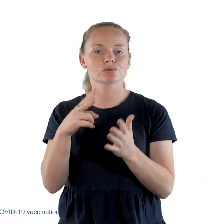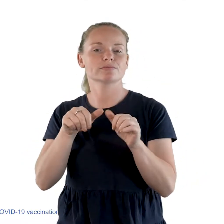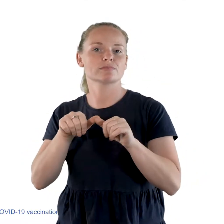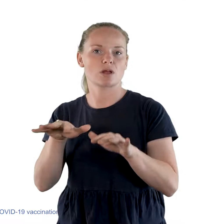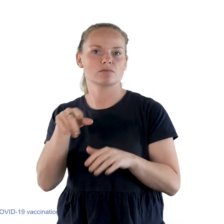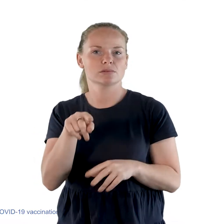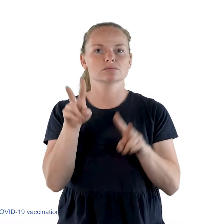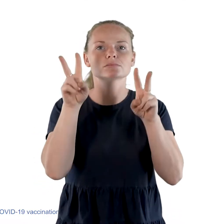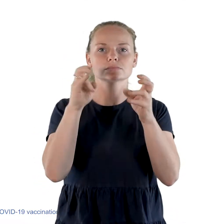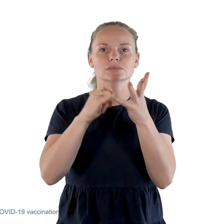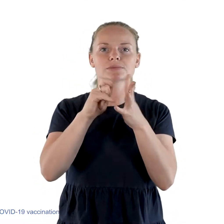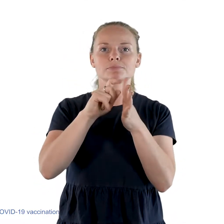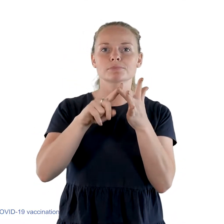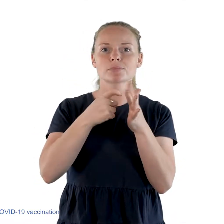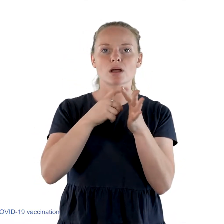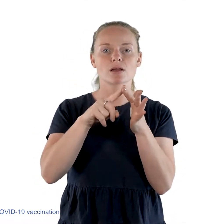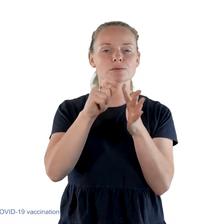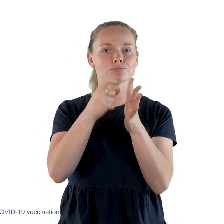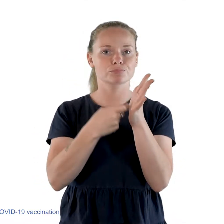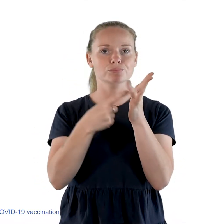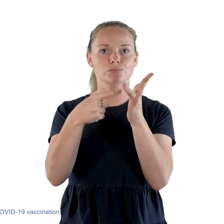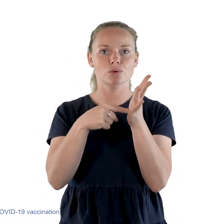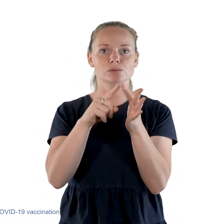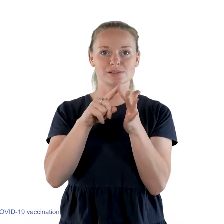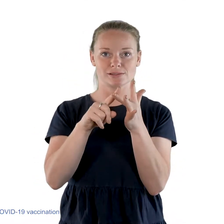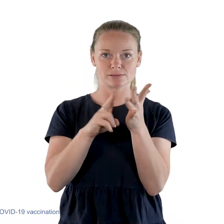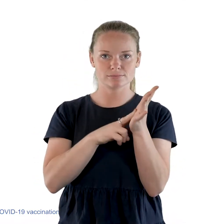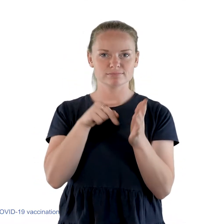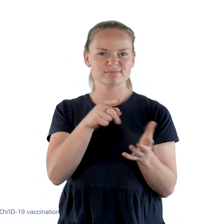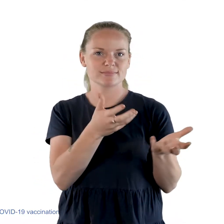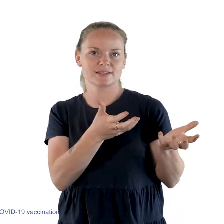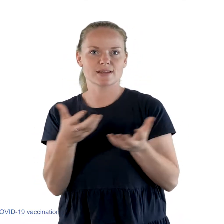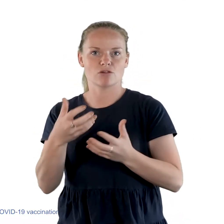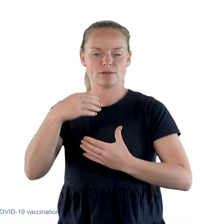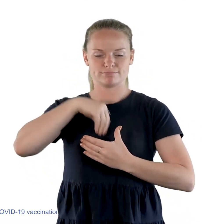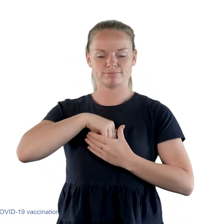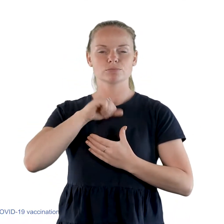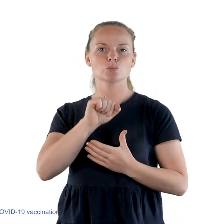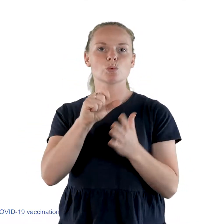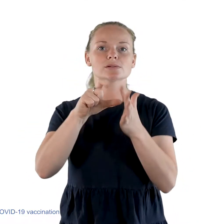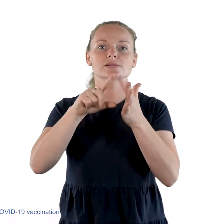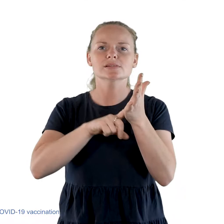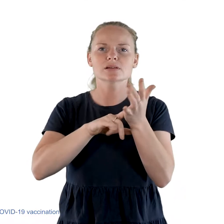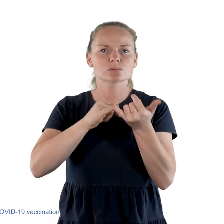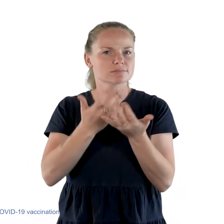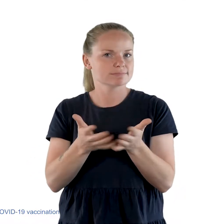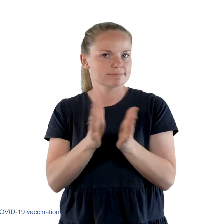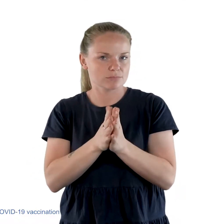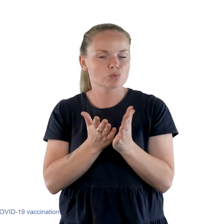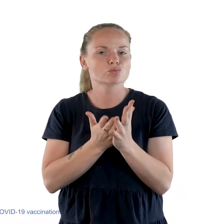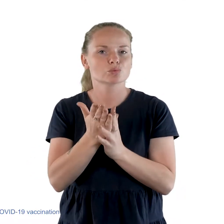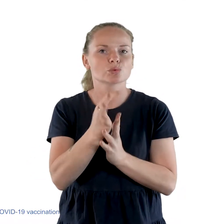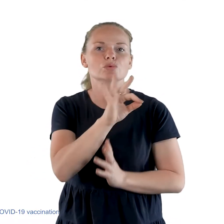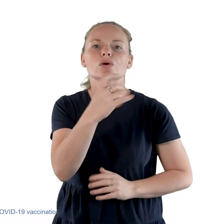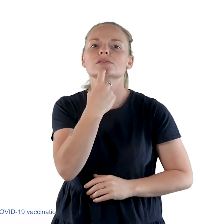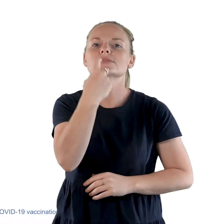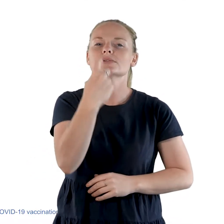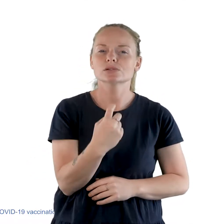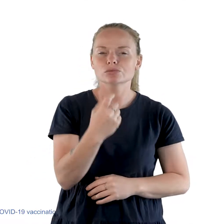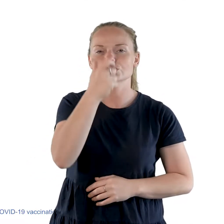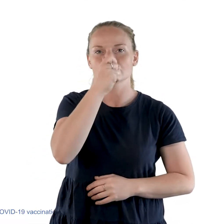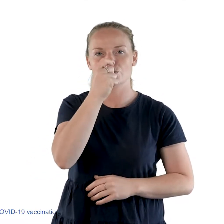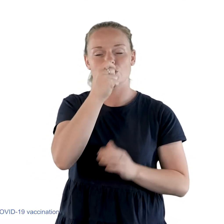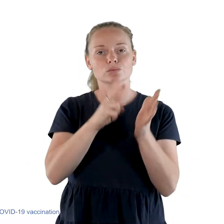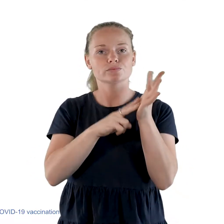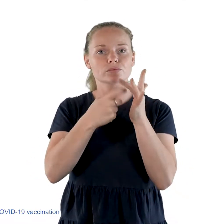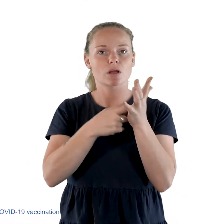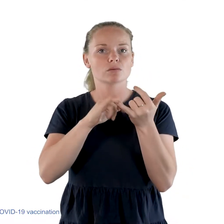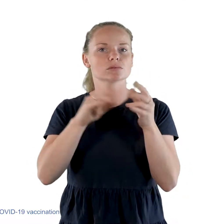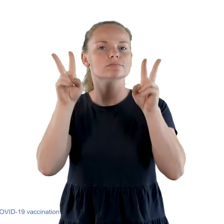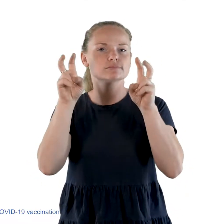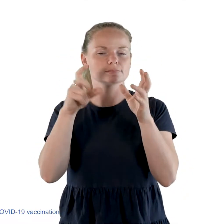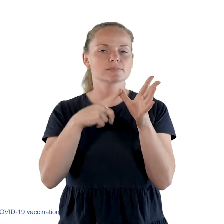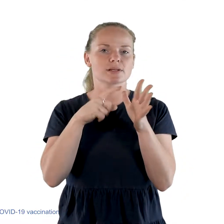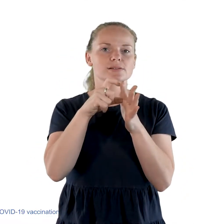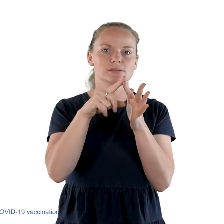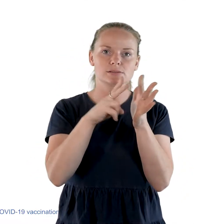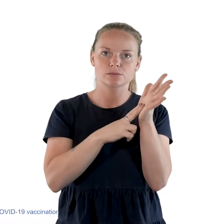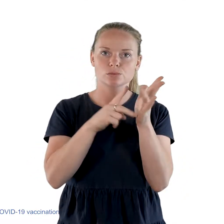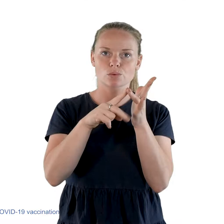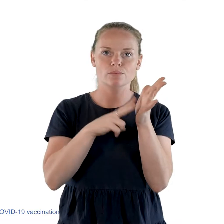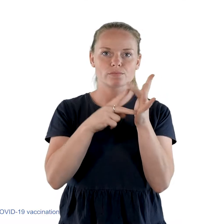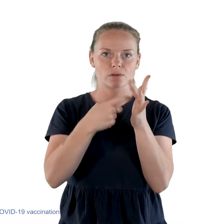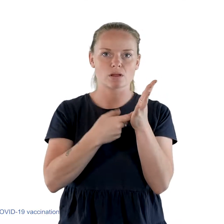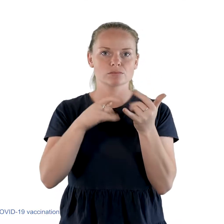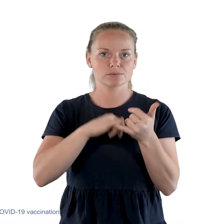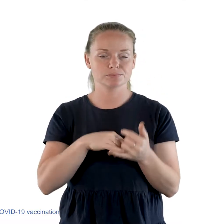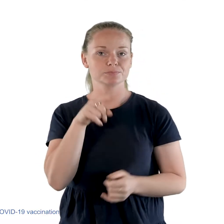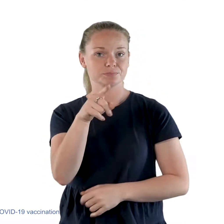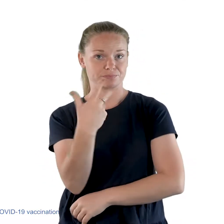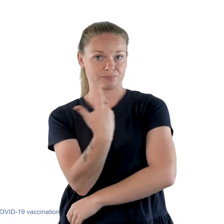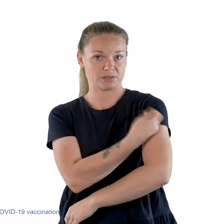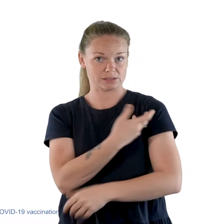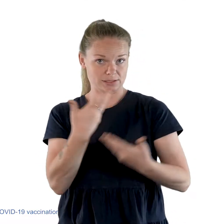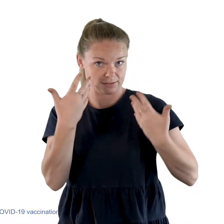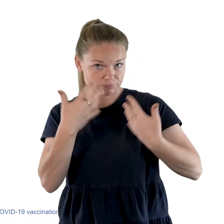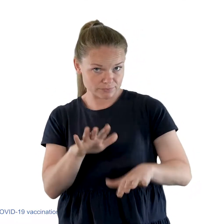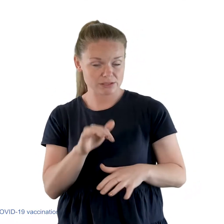virus called the spike protein that is carried into your cells by a harmless common cold ‘carrier’ virus (an adenovirus).